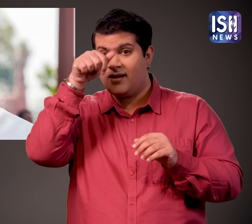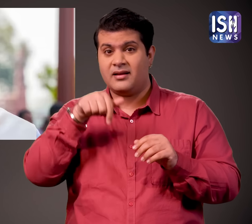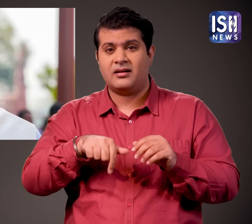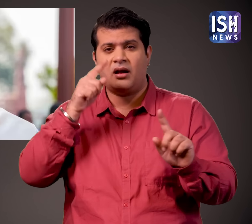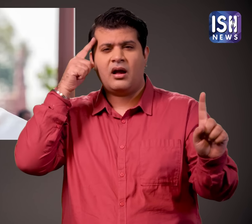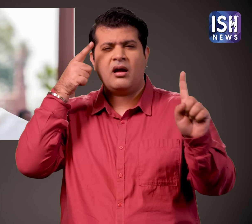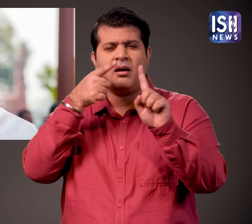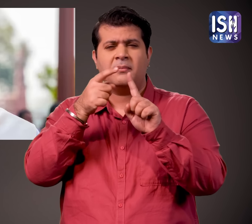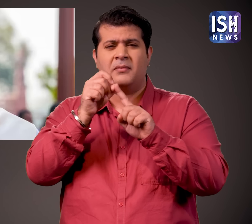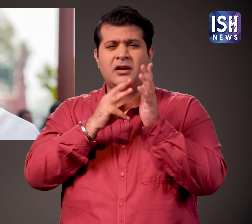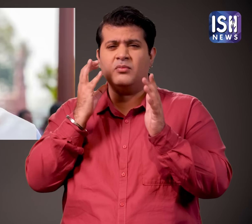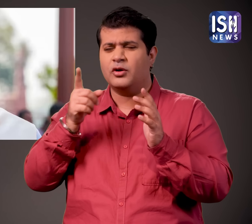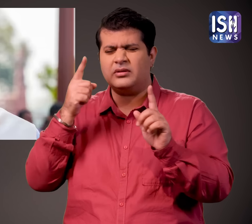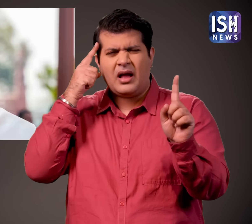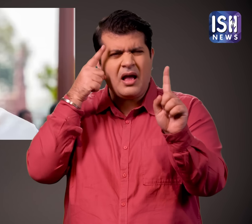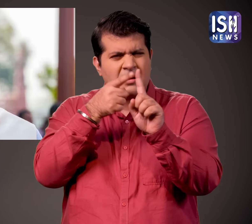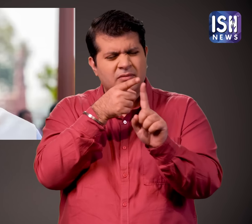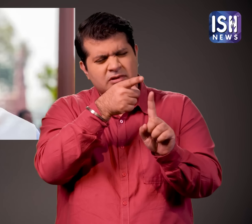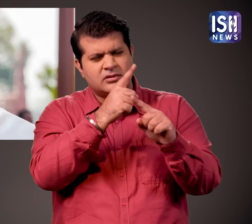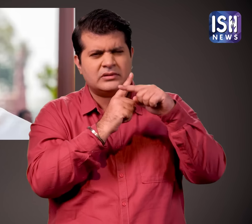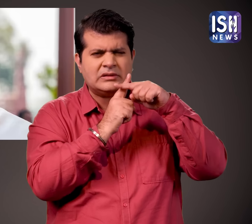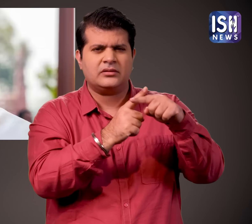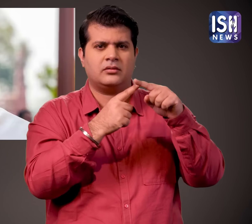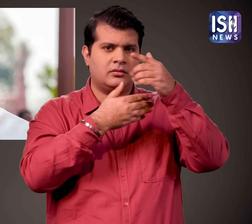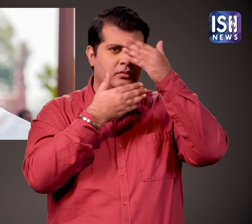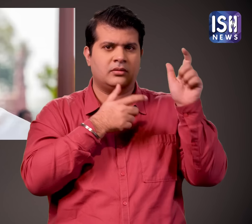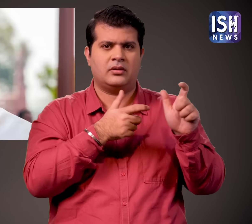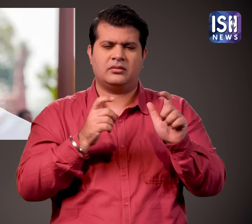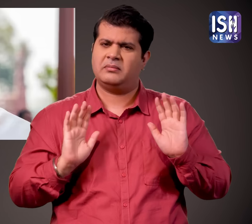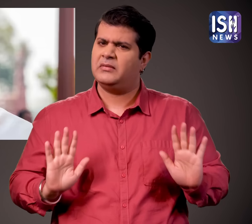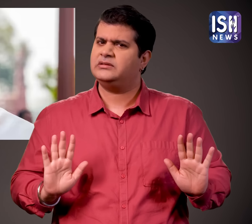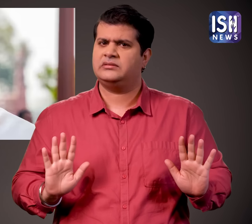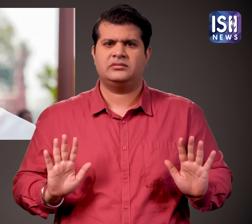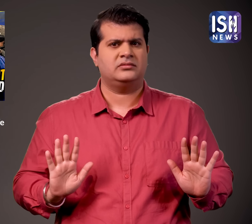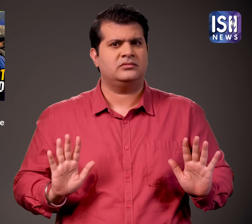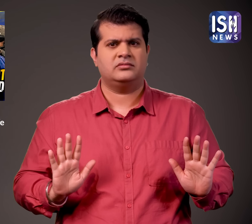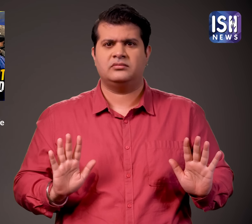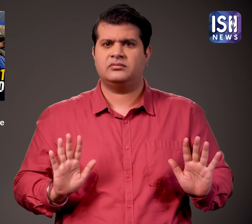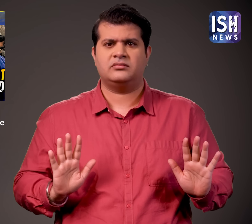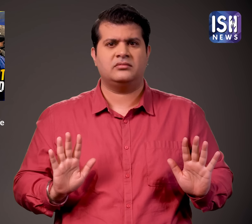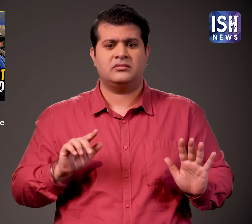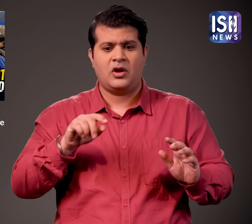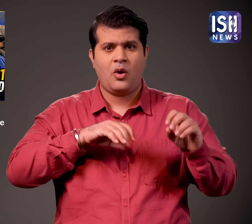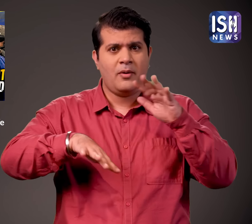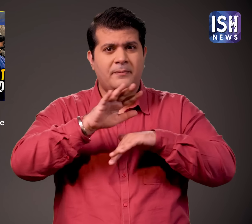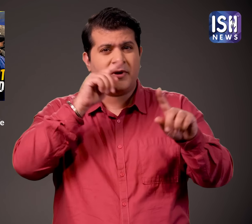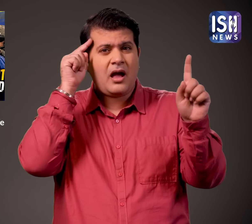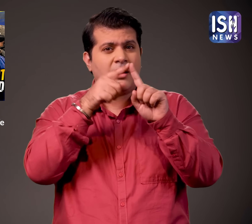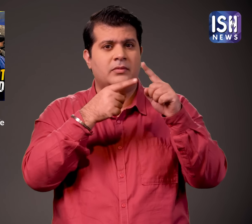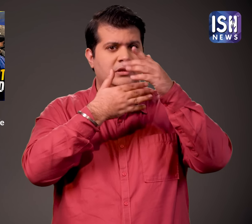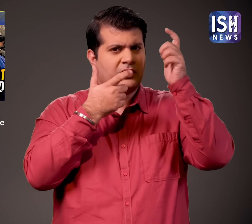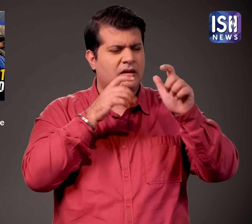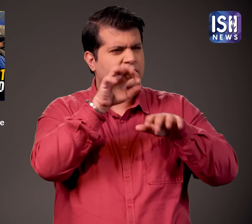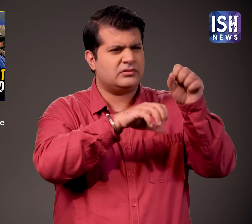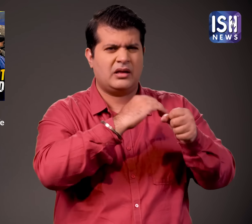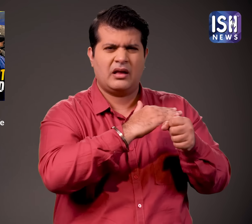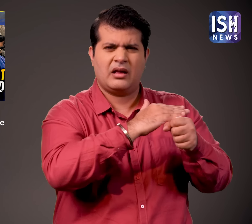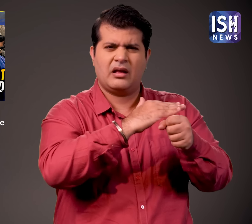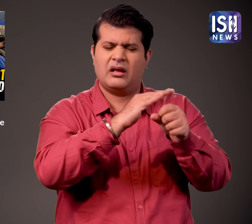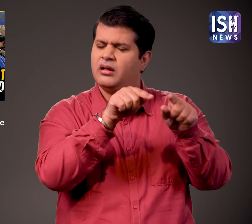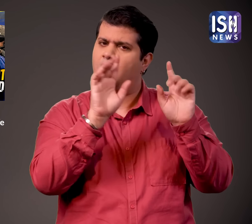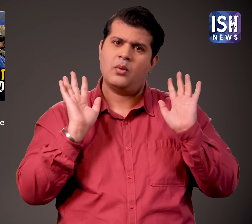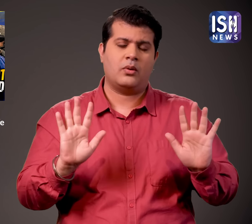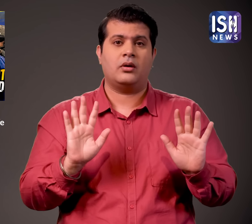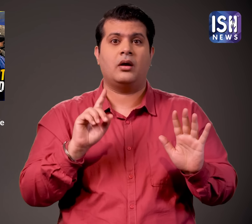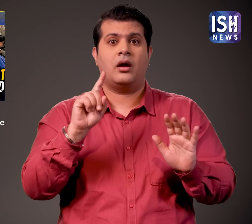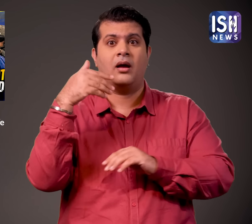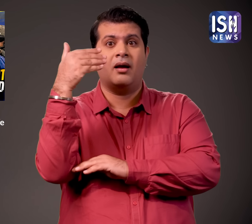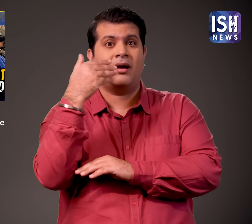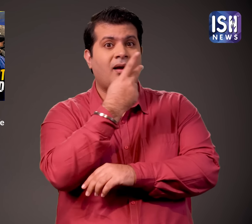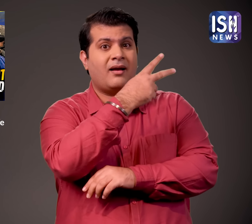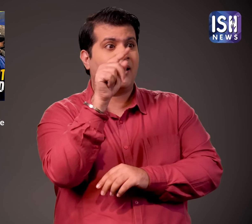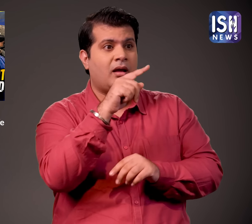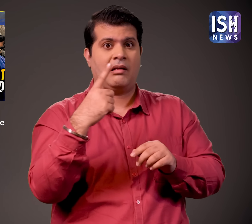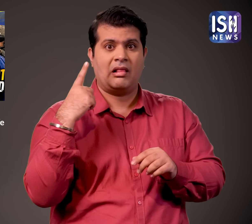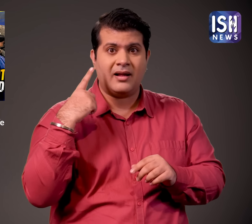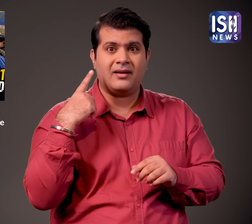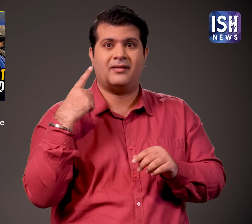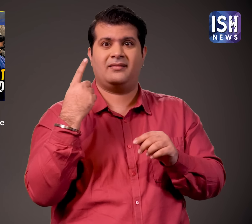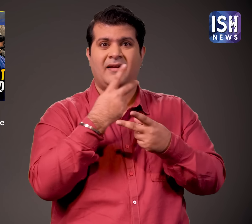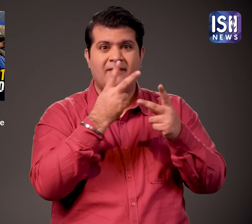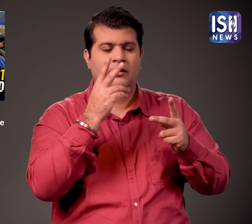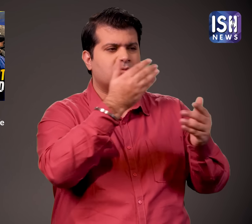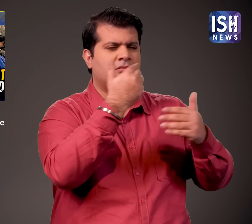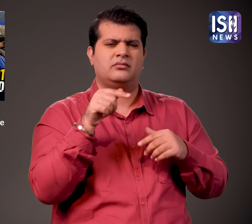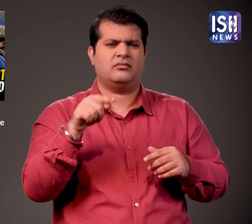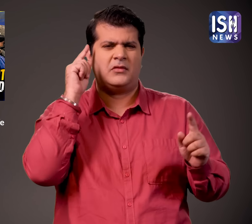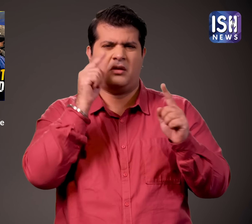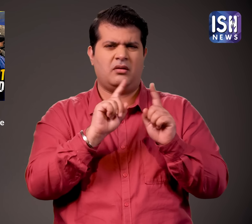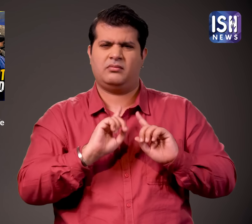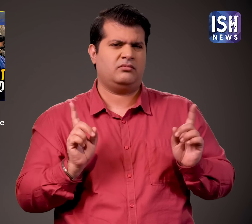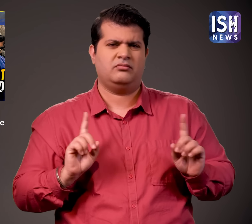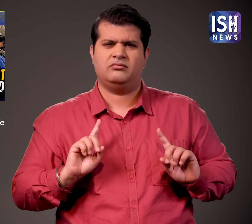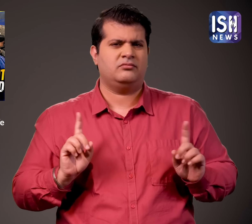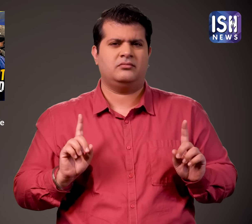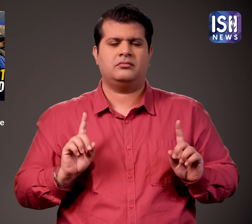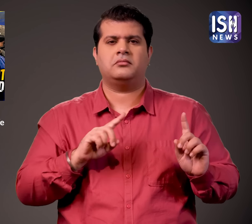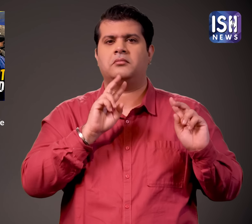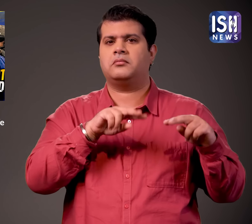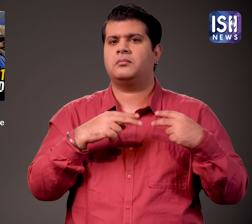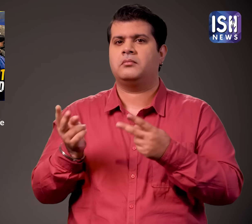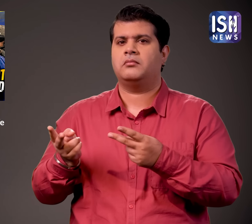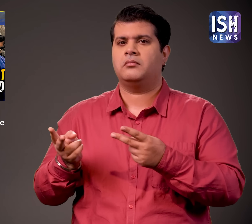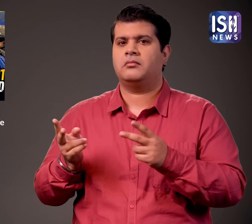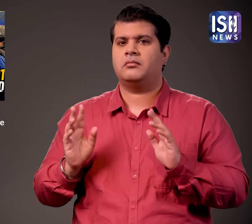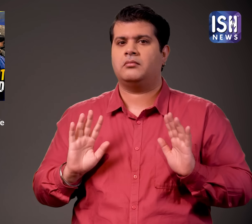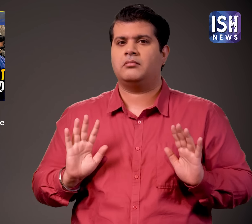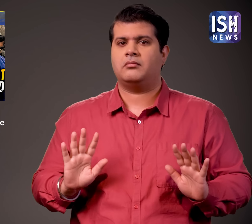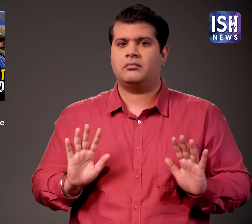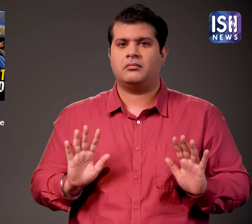"India’s response to terrorism under PM Modi is responsible because its operations target terrorists, not countries or their leaders."